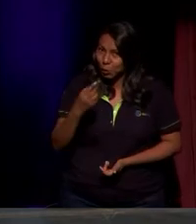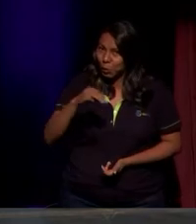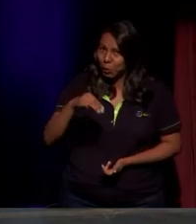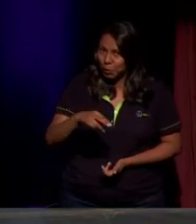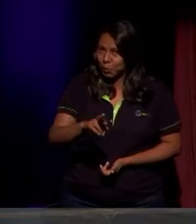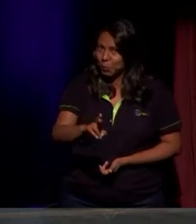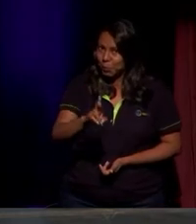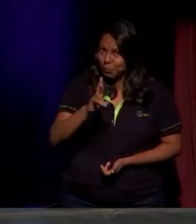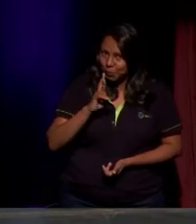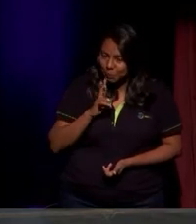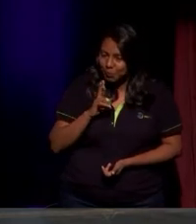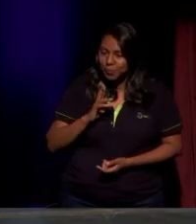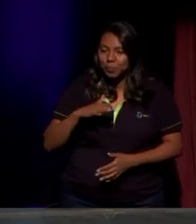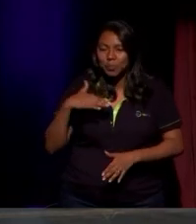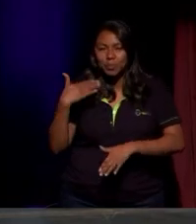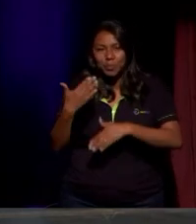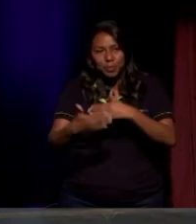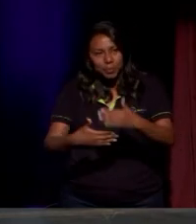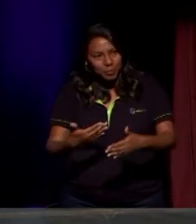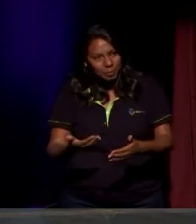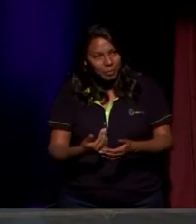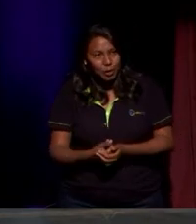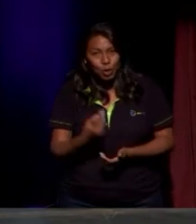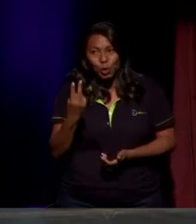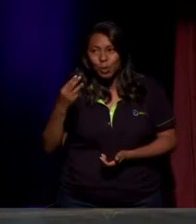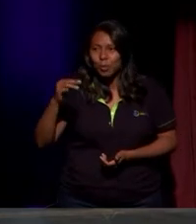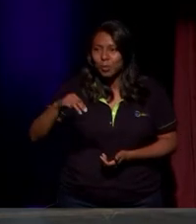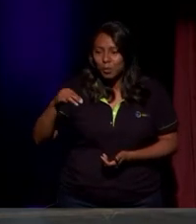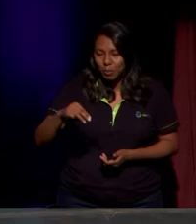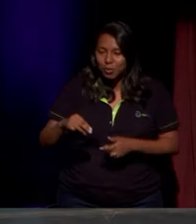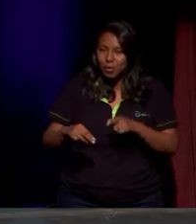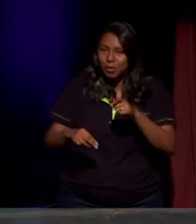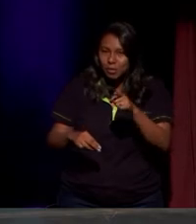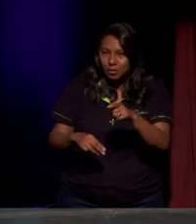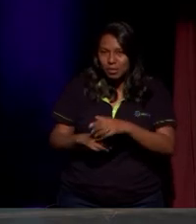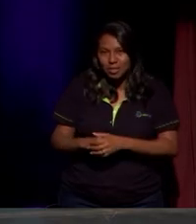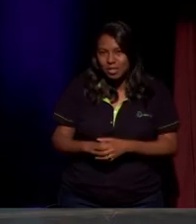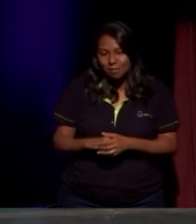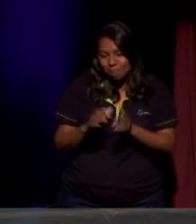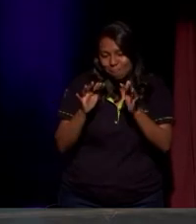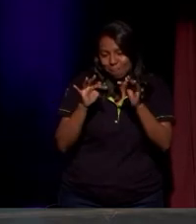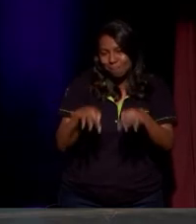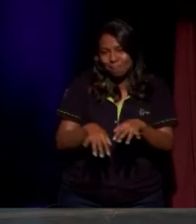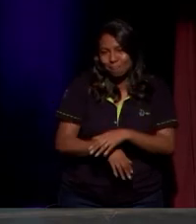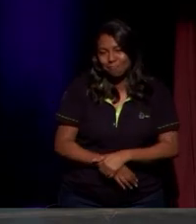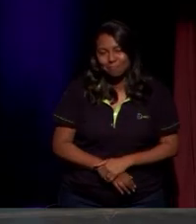and then in two minutes you'd make your final speech.